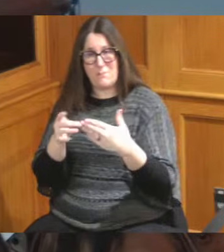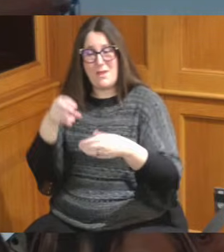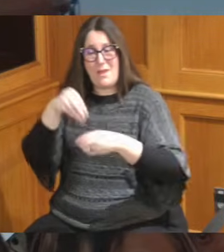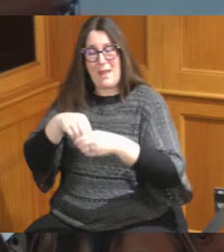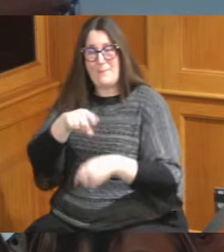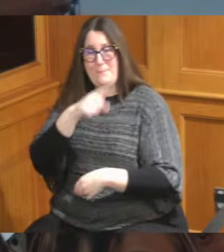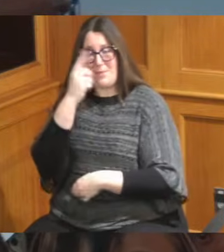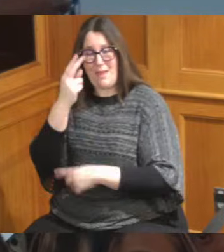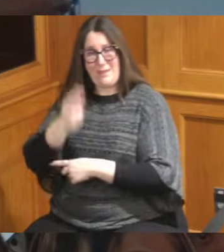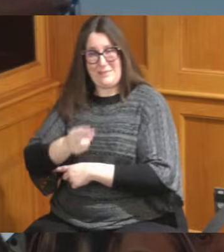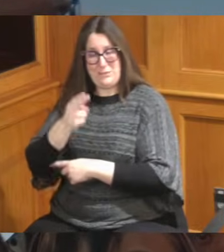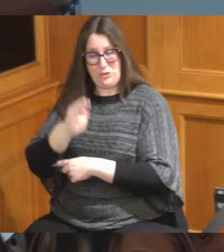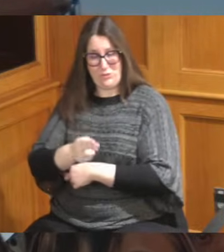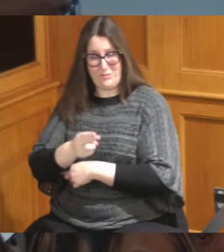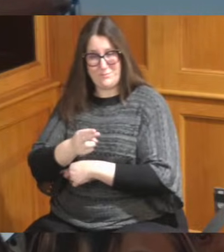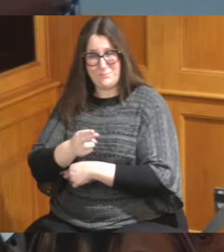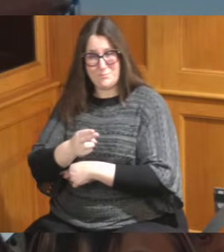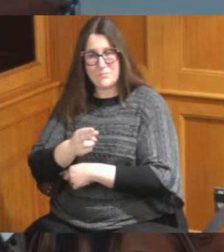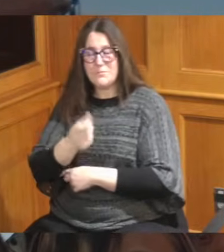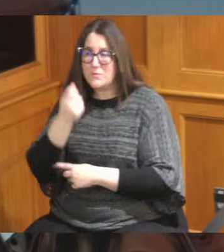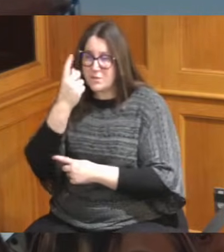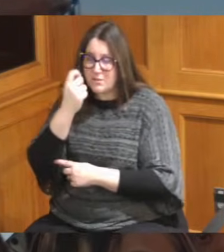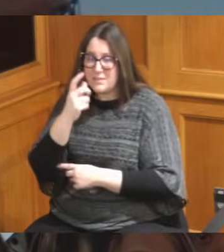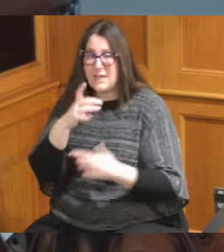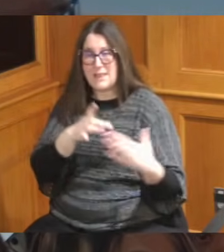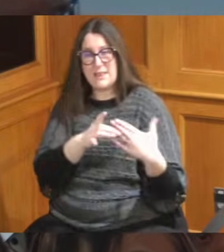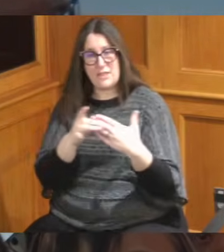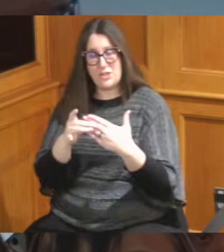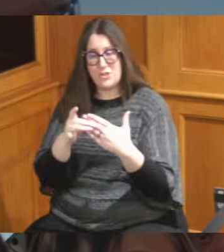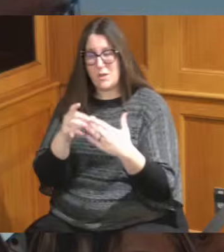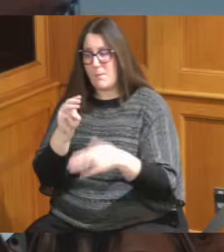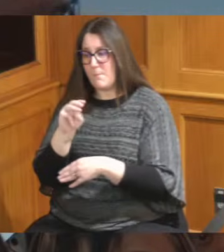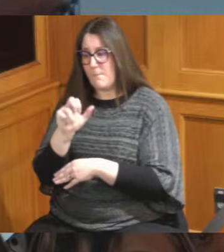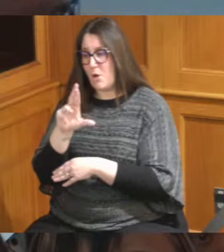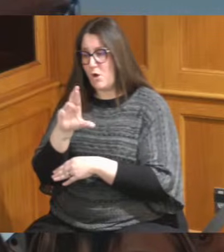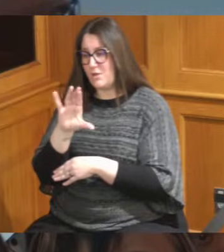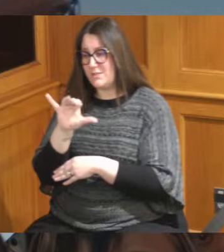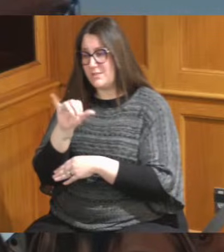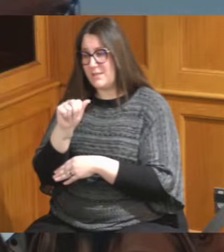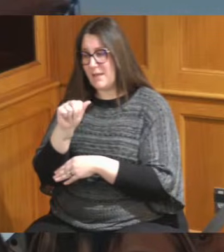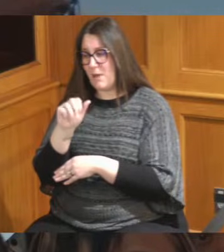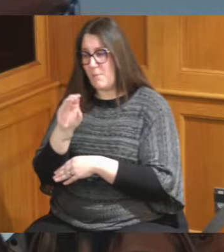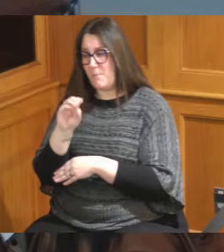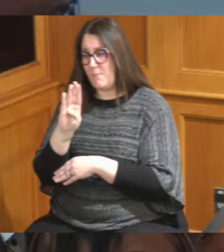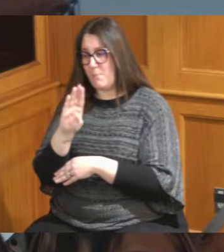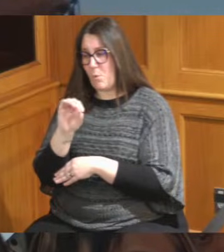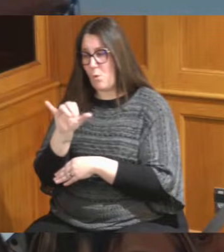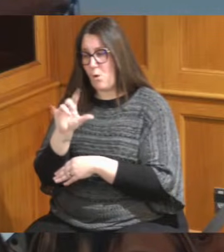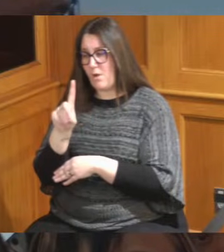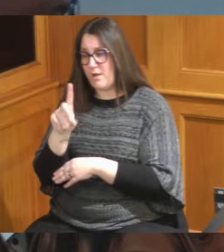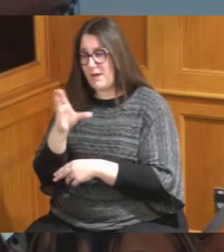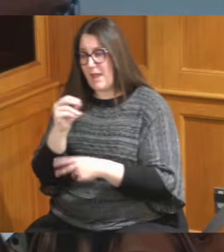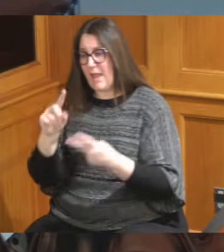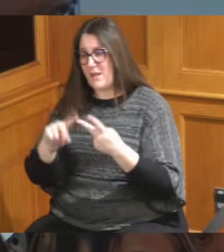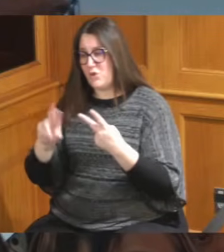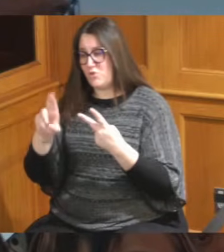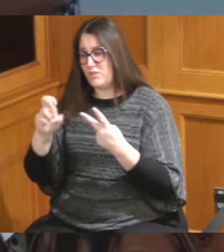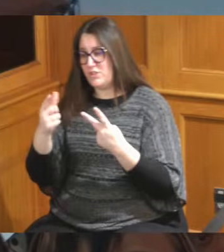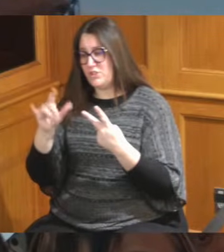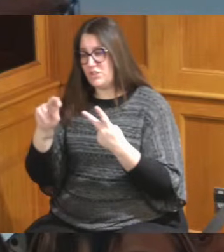history. Whereas the leadership of Marcia Boyd and Regina Lynch serving as co-chairs reflects